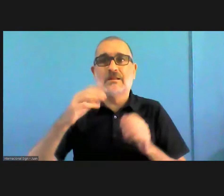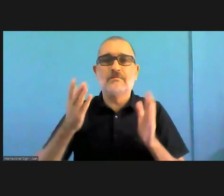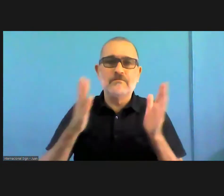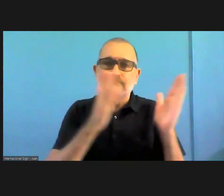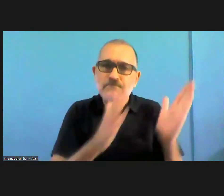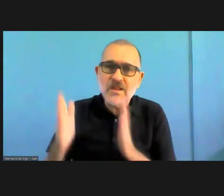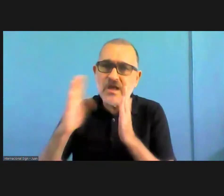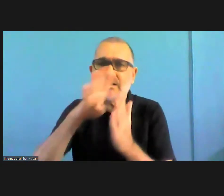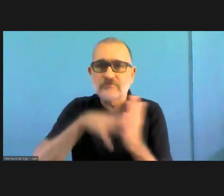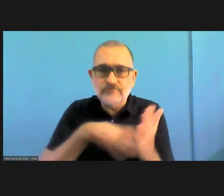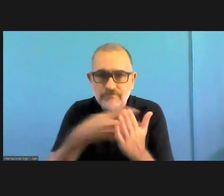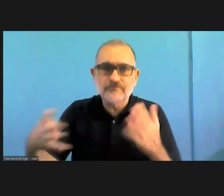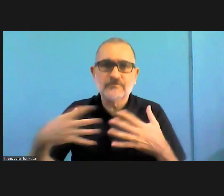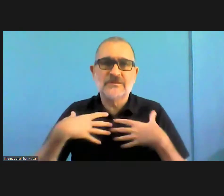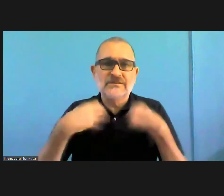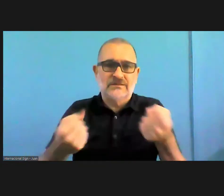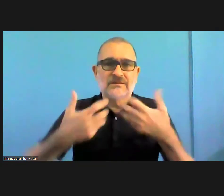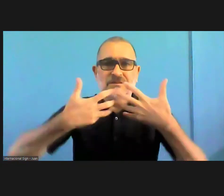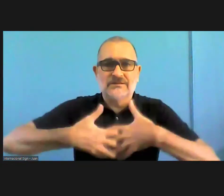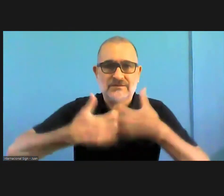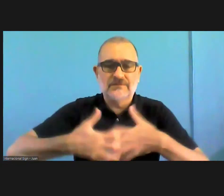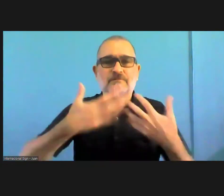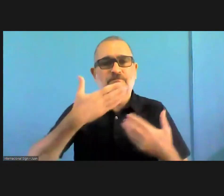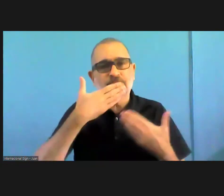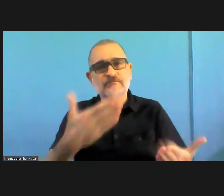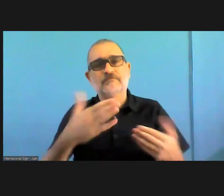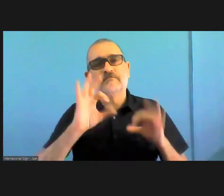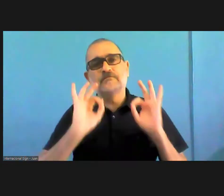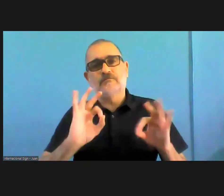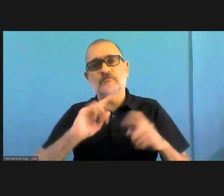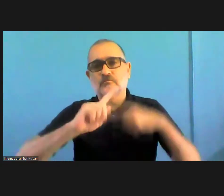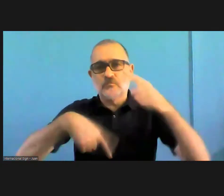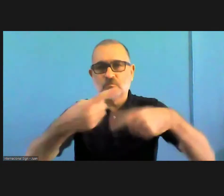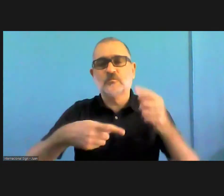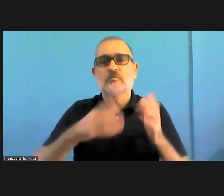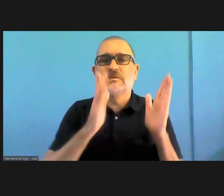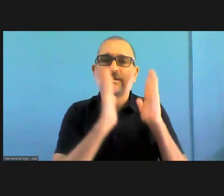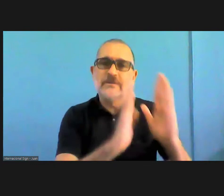Finally, intersectoral action, I think, we've heard across all sectors.